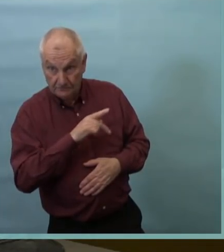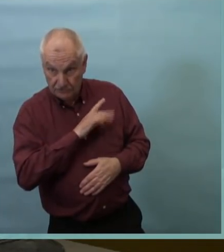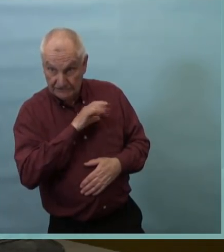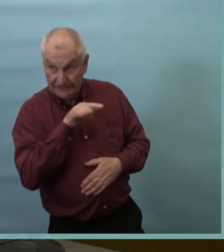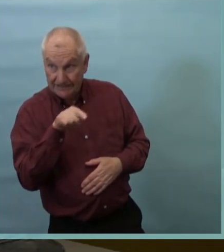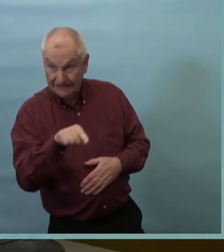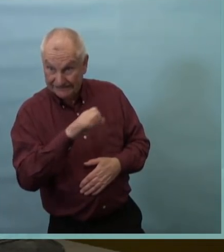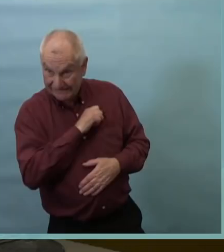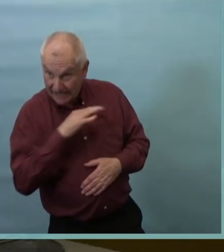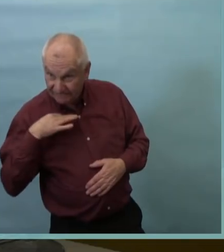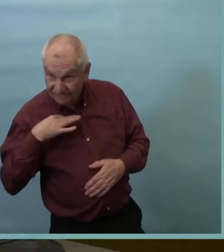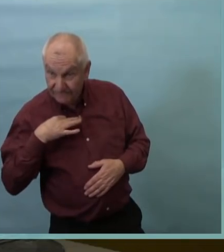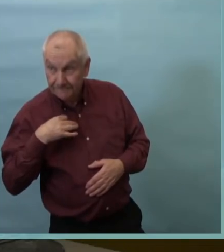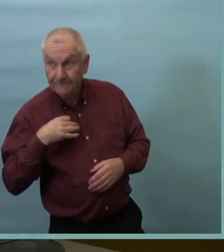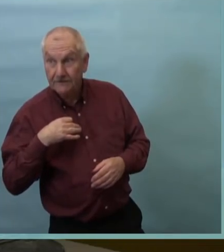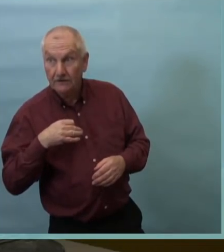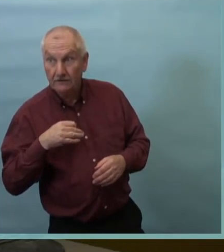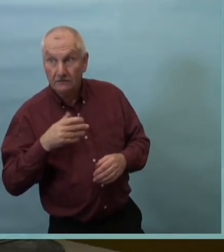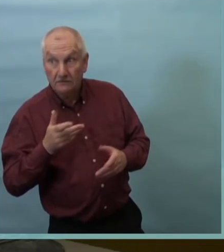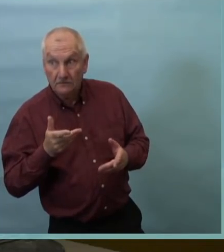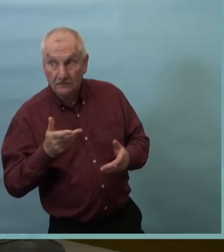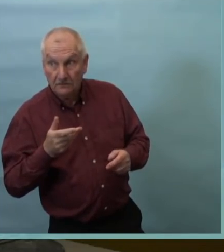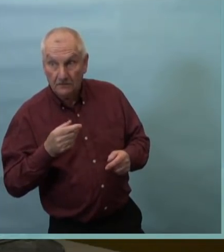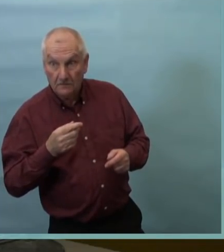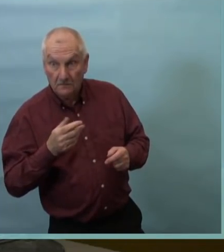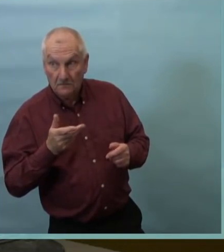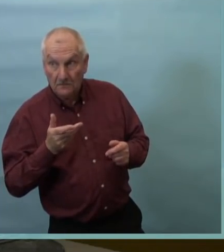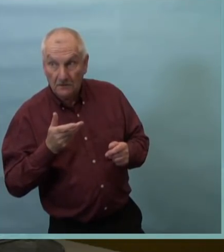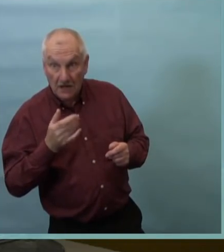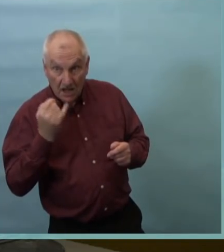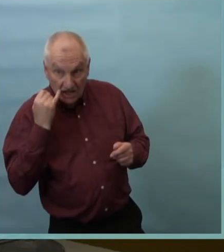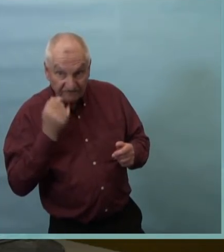going to work for staff who have multiple positions at different care